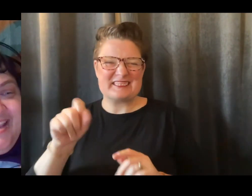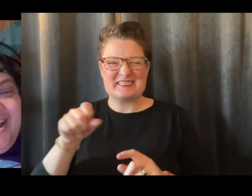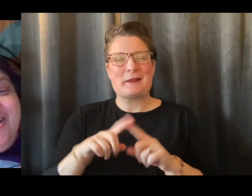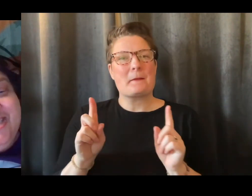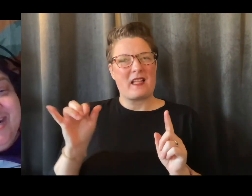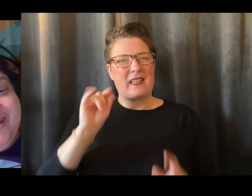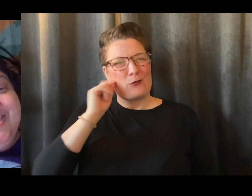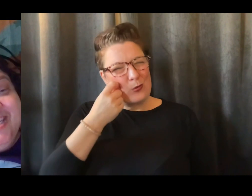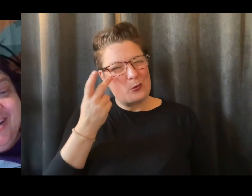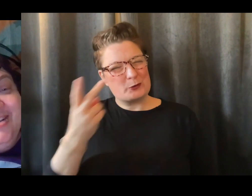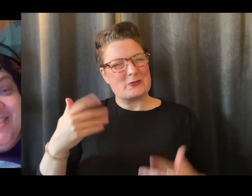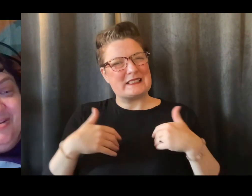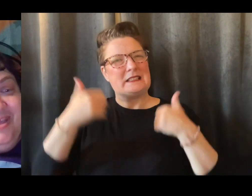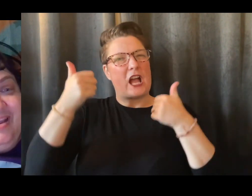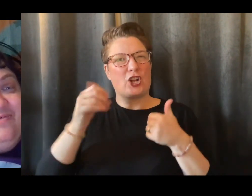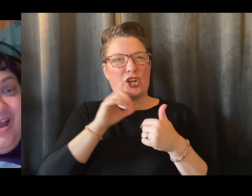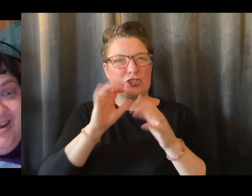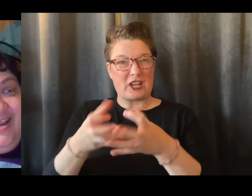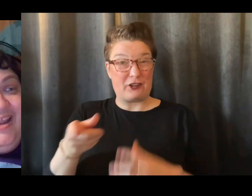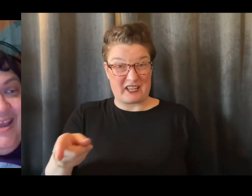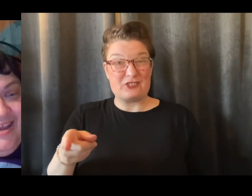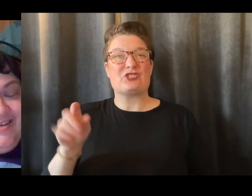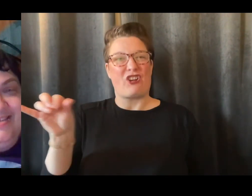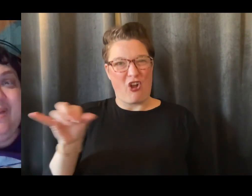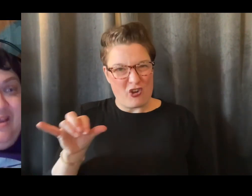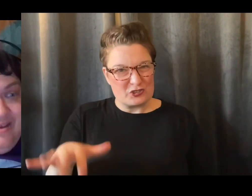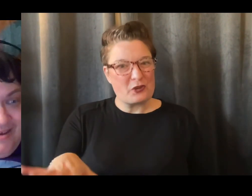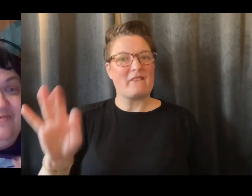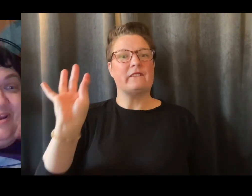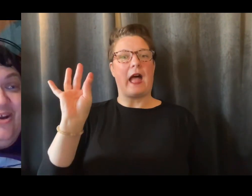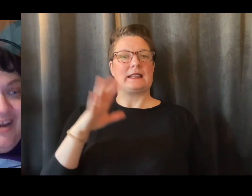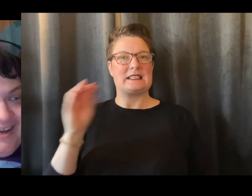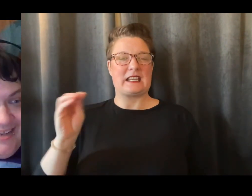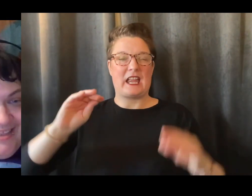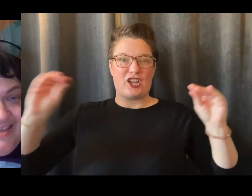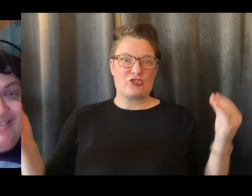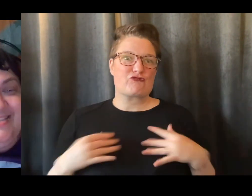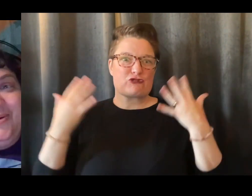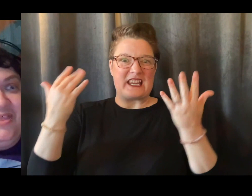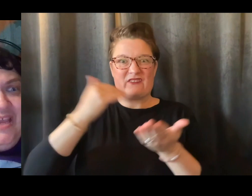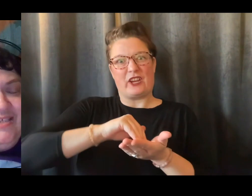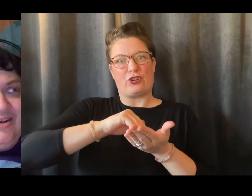finding and re invigorating these old things that are still so relevant. Yeah, Jna: that's right.